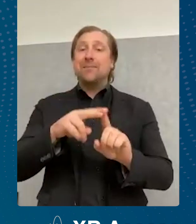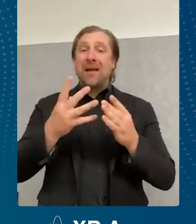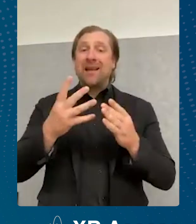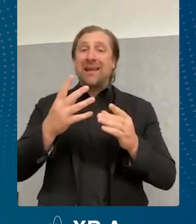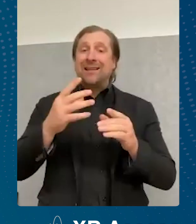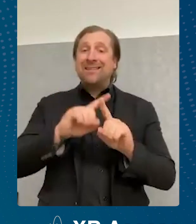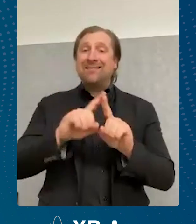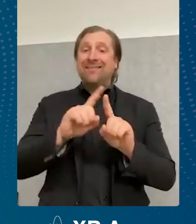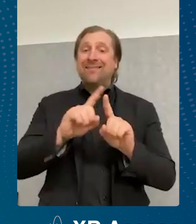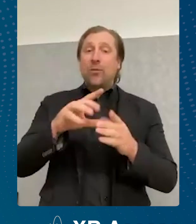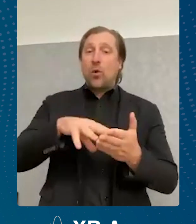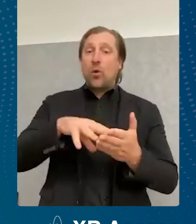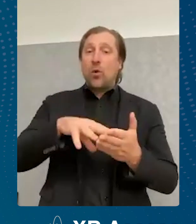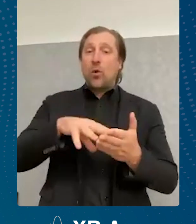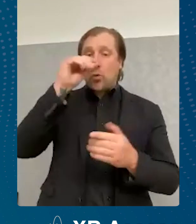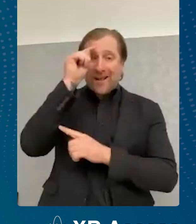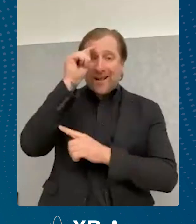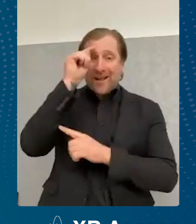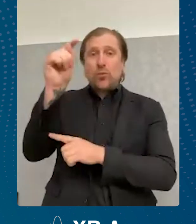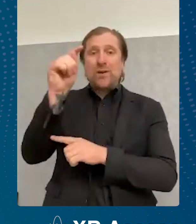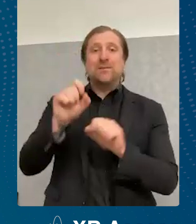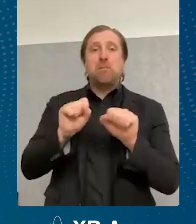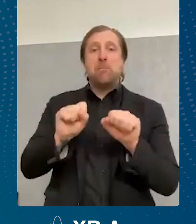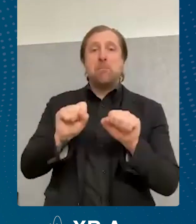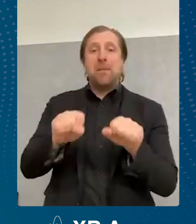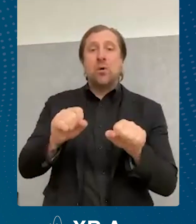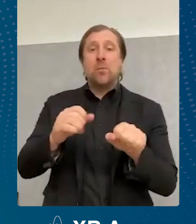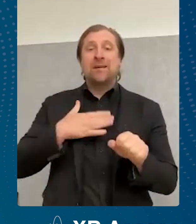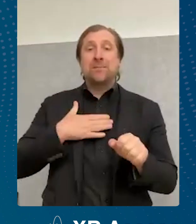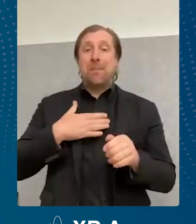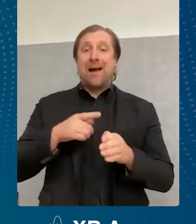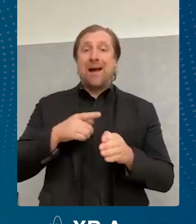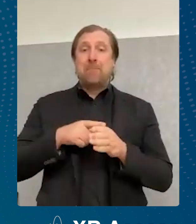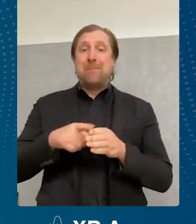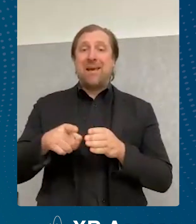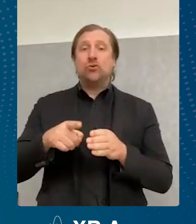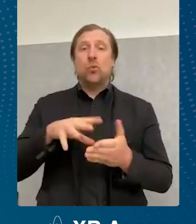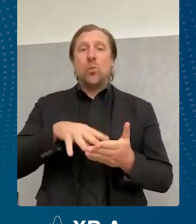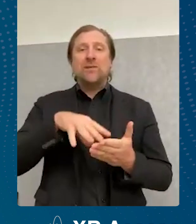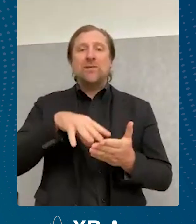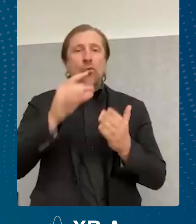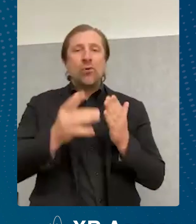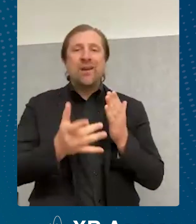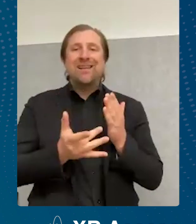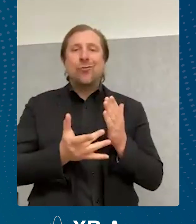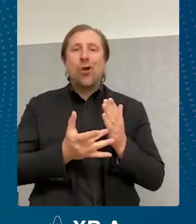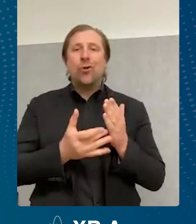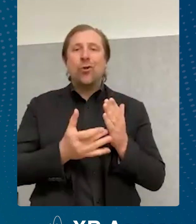as possible in the content, because my major is learning technology and experience design.